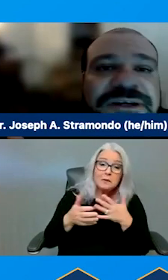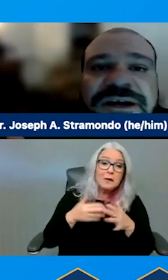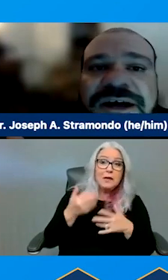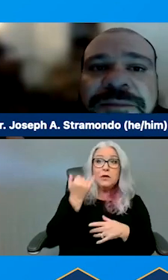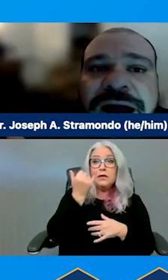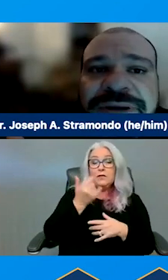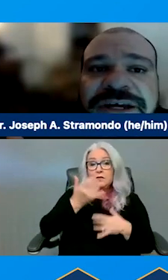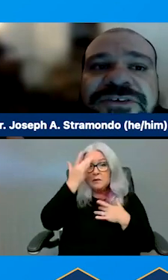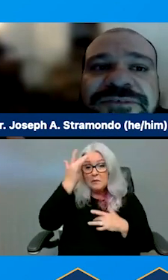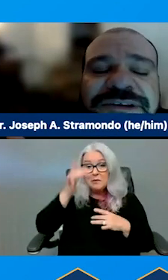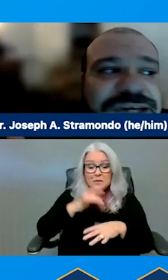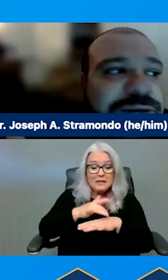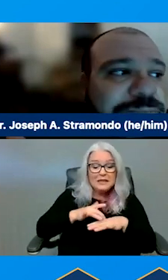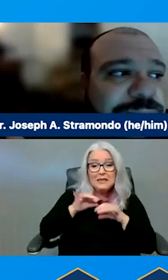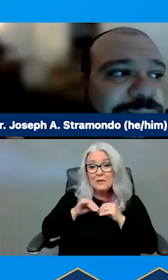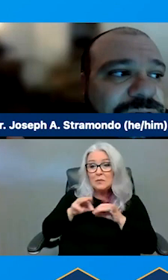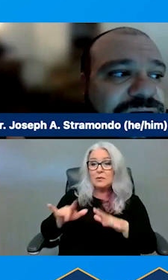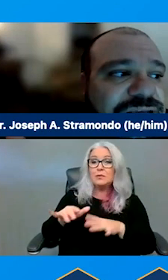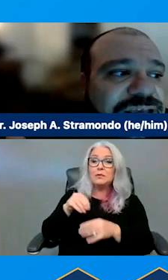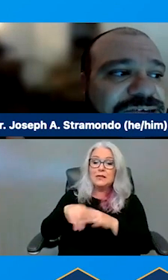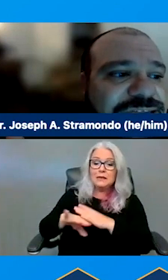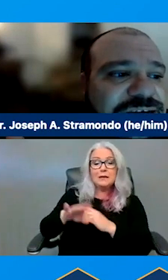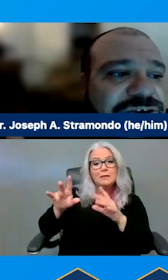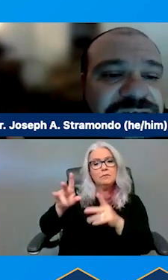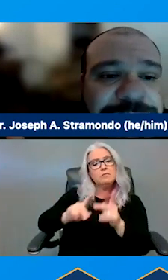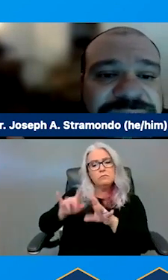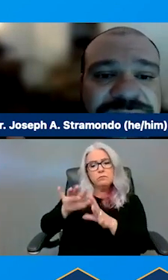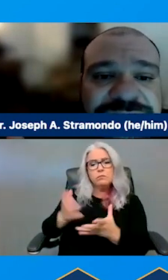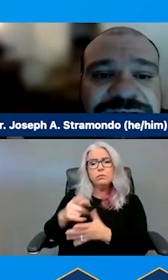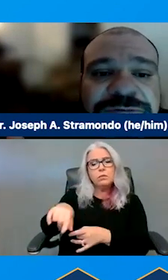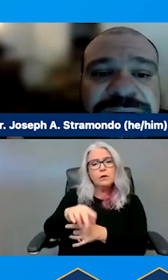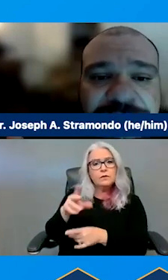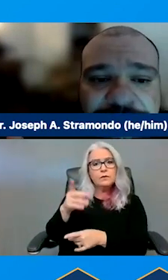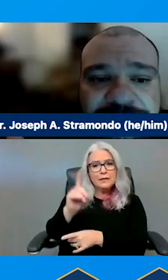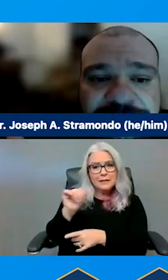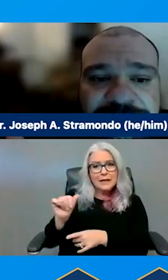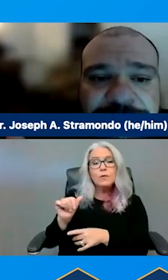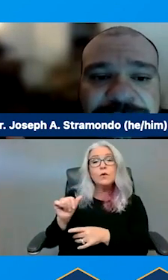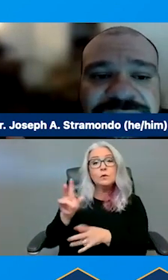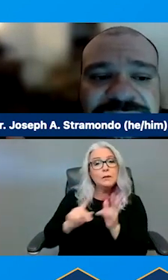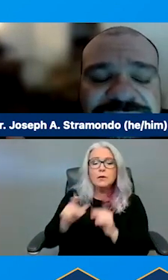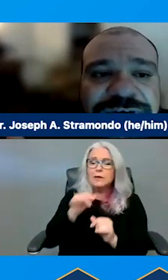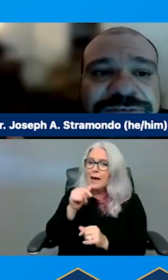present within the population of disabled people is there not because of power but because of